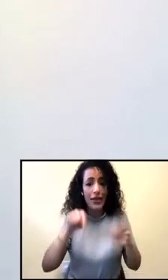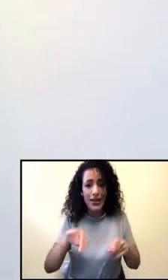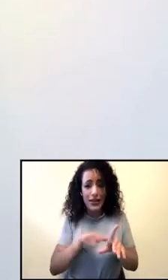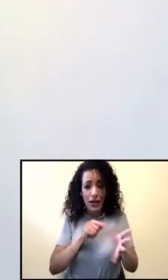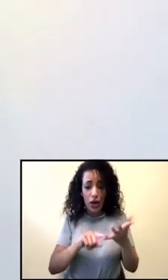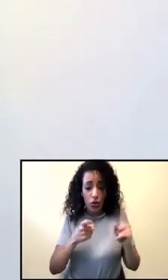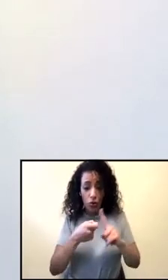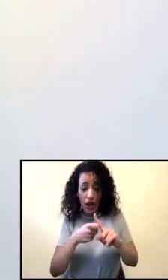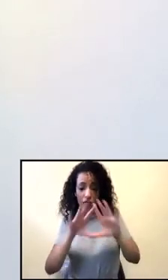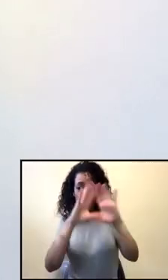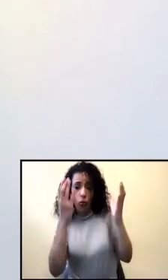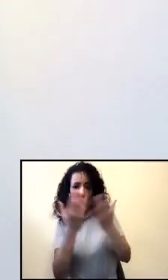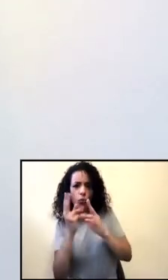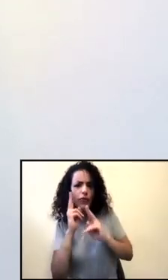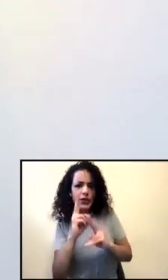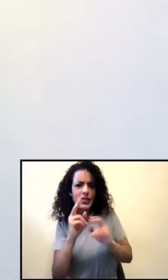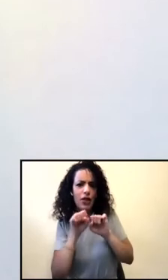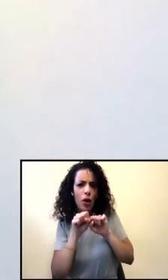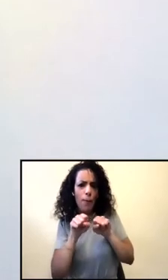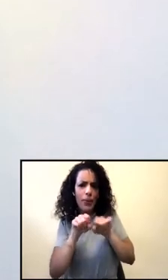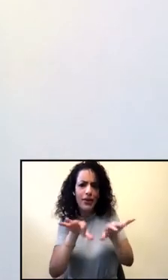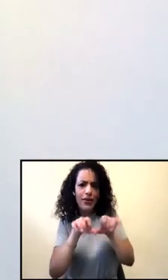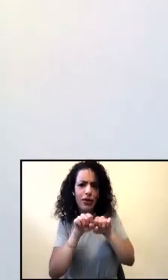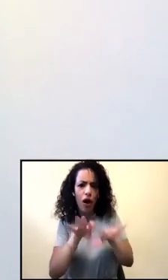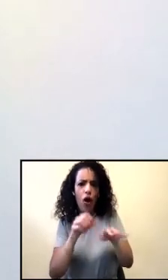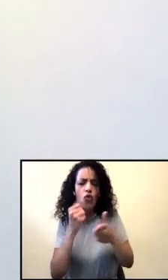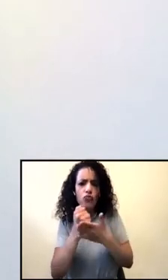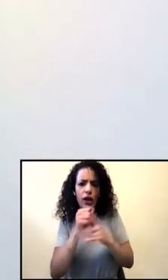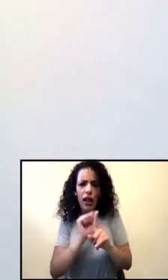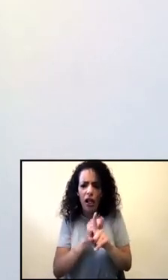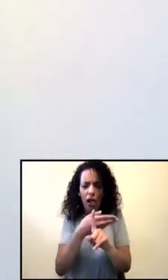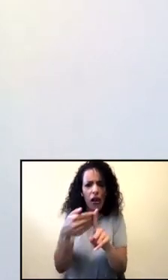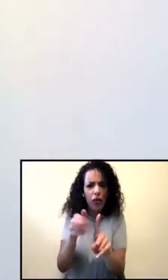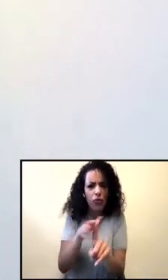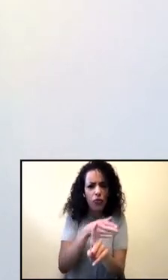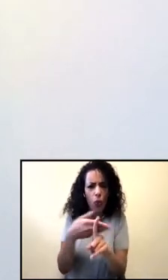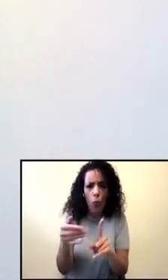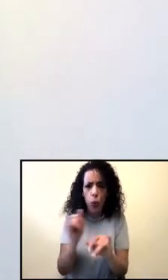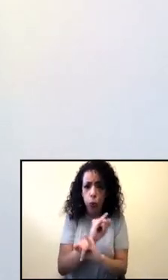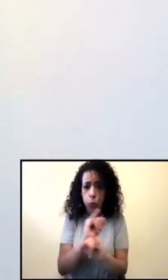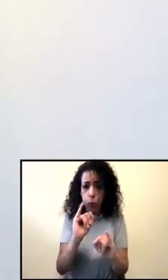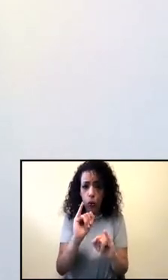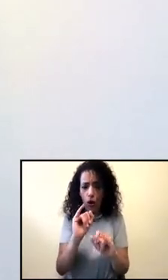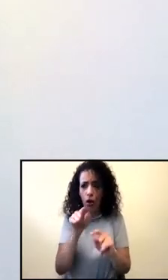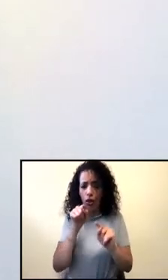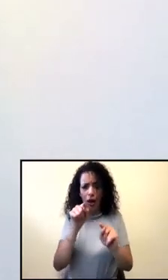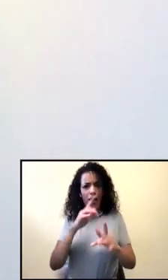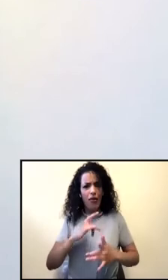media gaslighting of a really extreme degree, and that can make people feel so powerless.